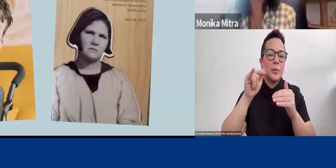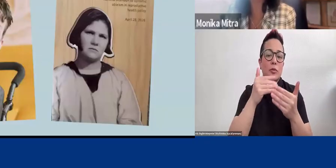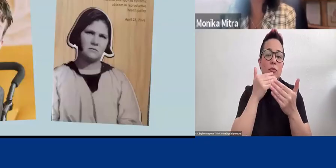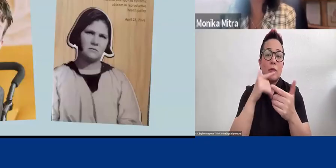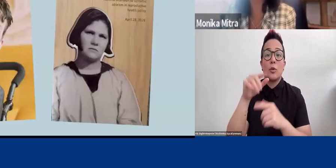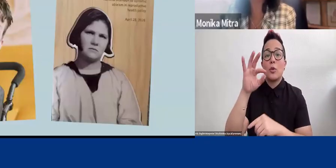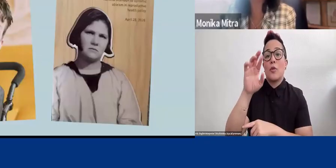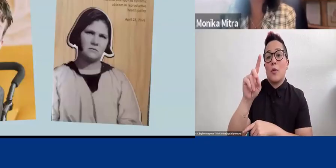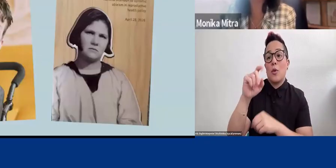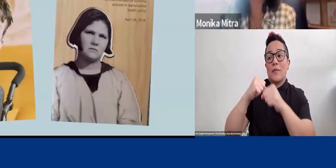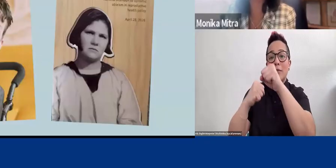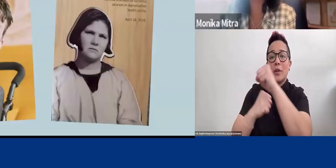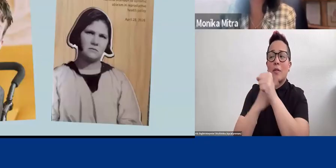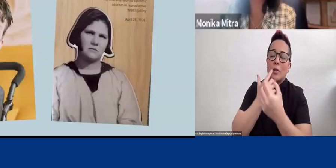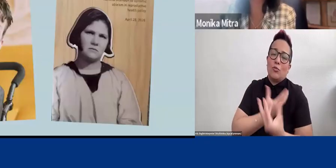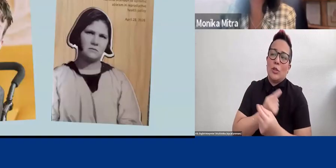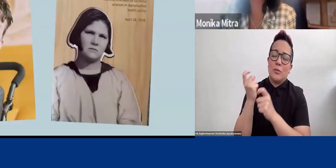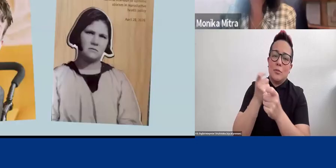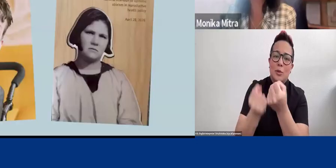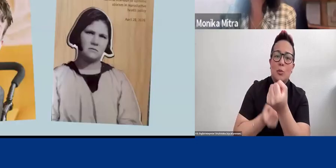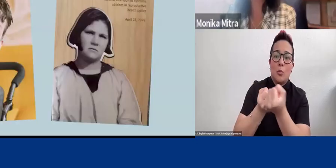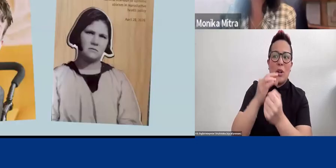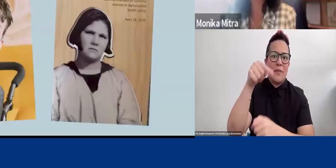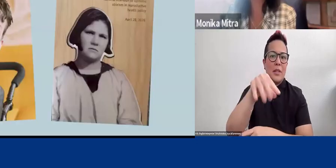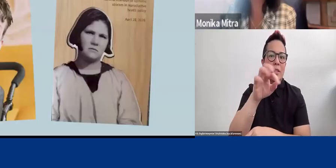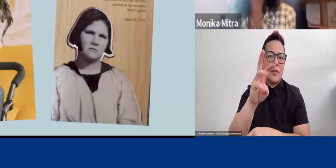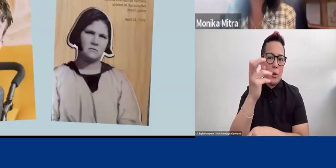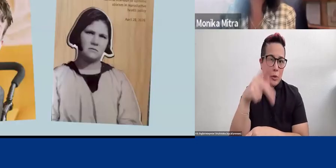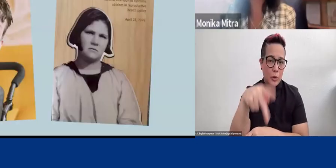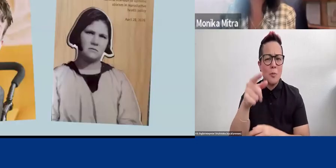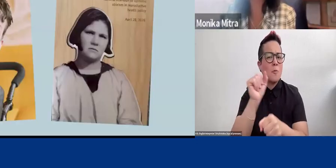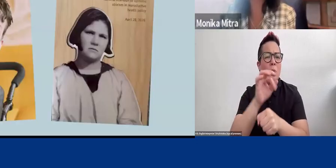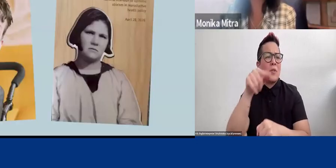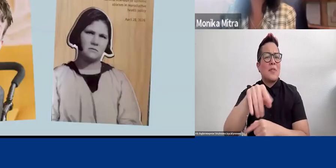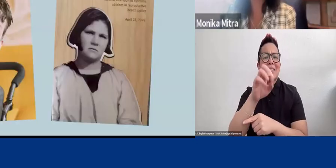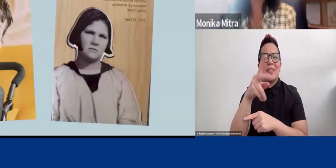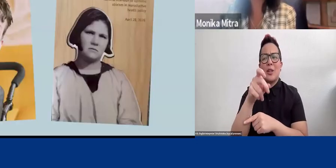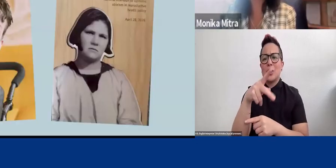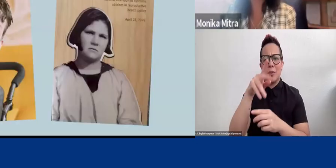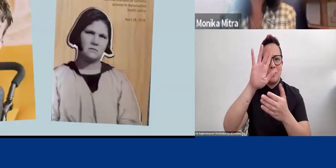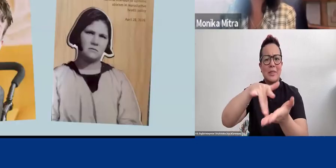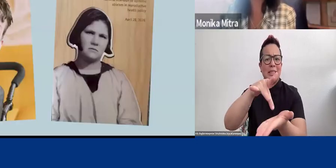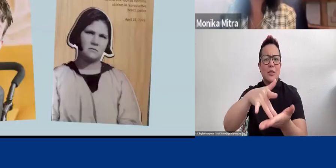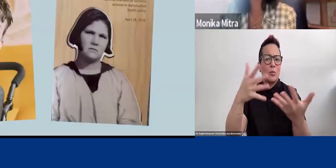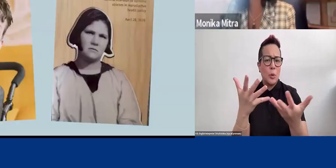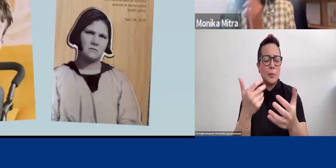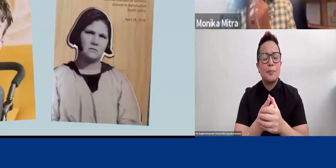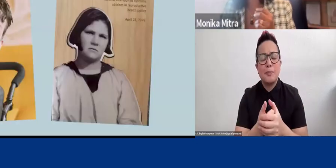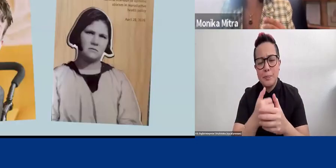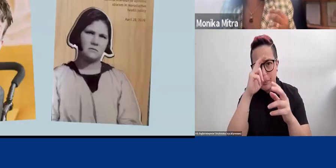for its generous support of this fellowship. The work of this fellowship centers is, the work is